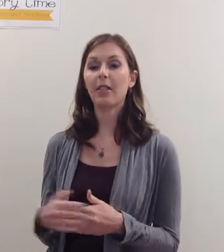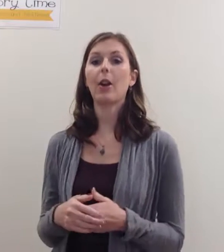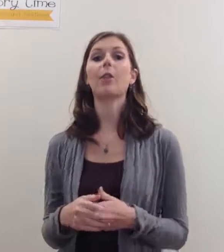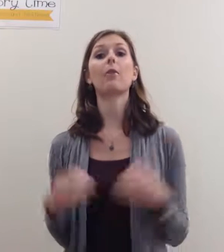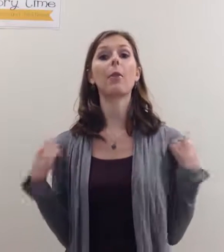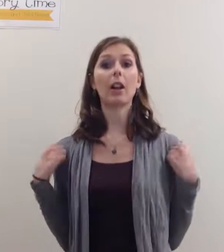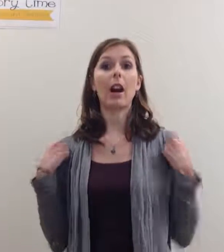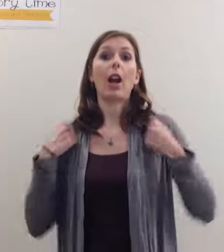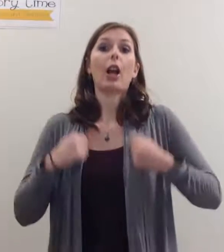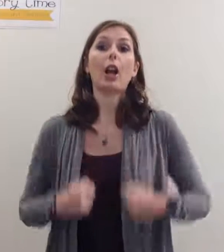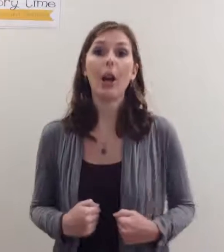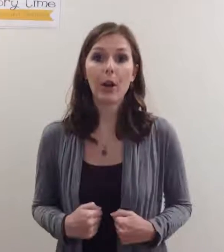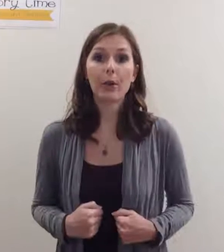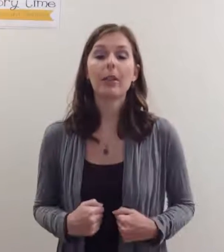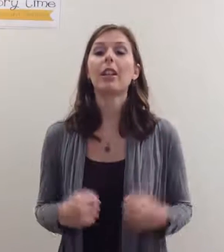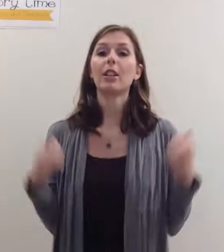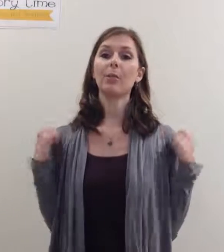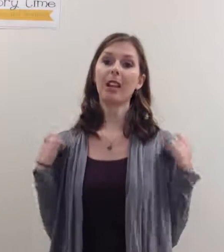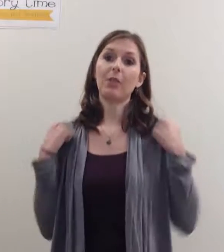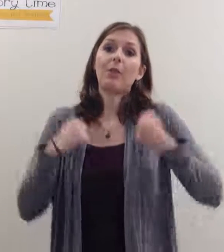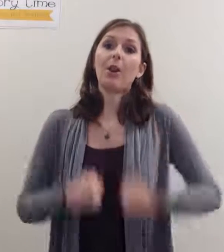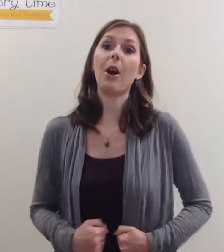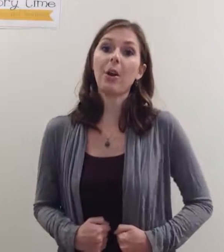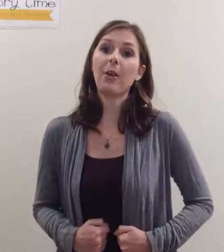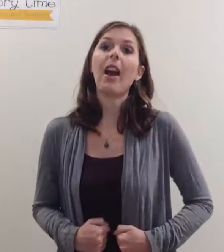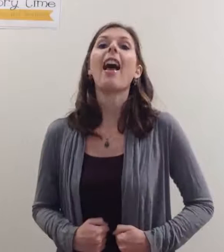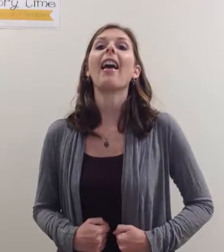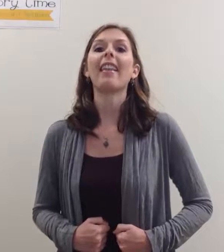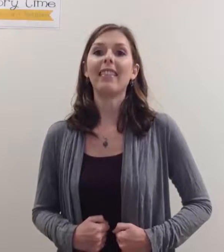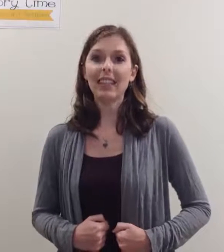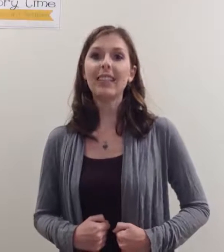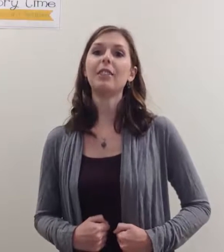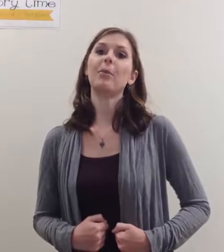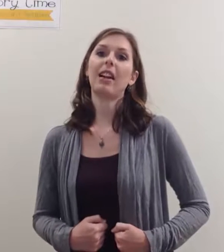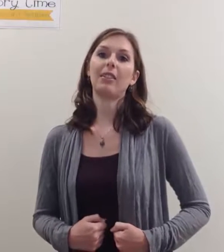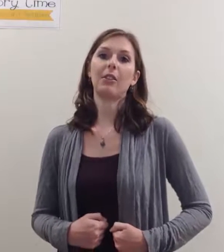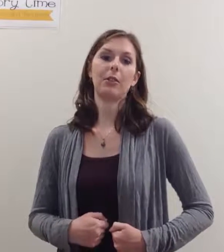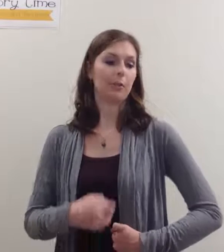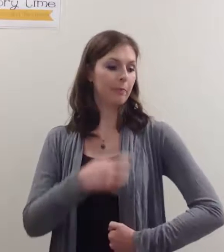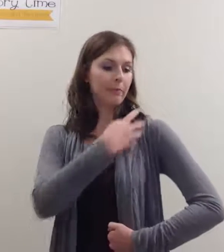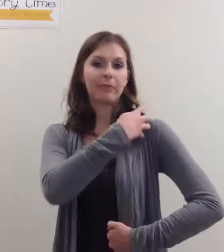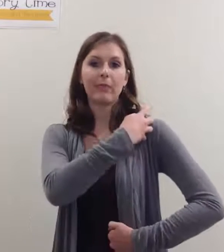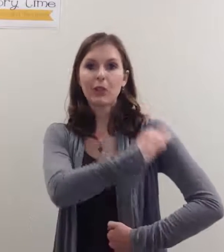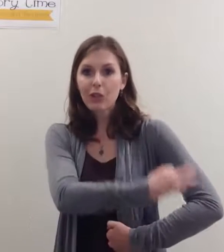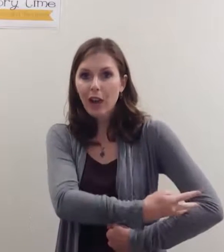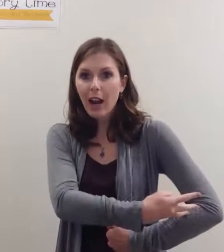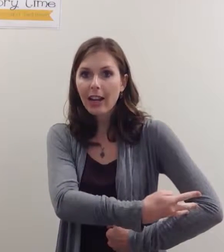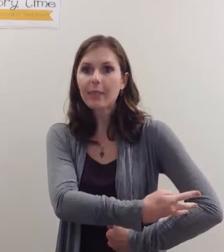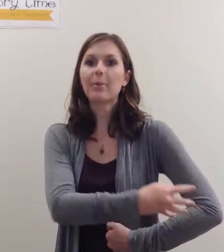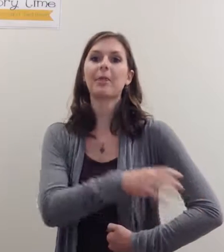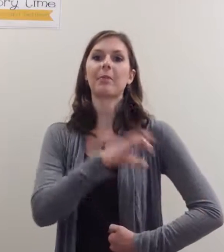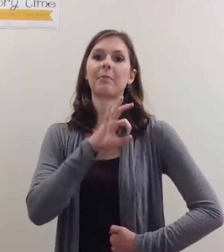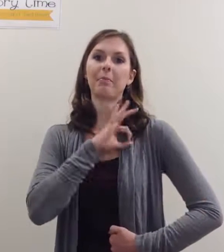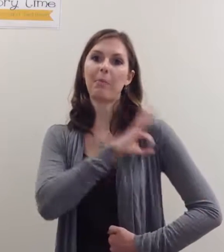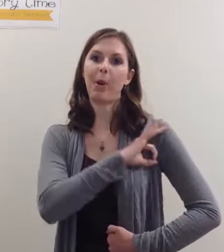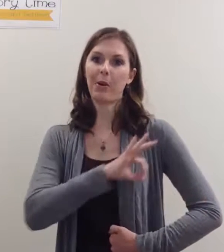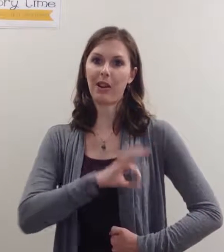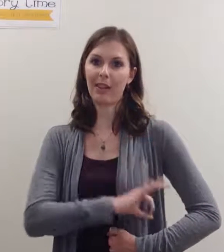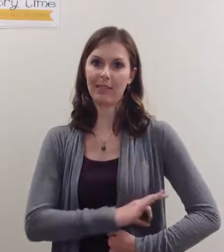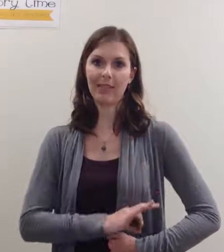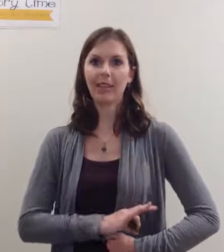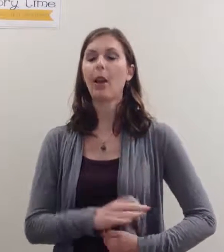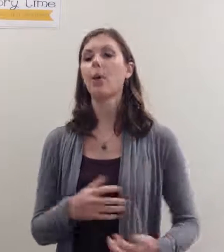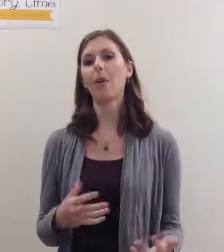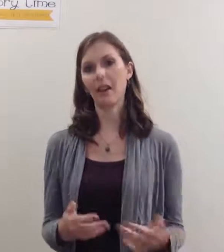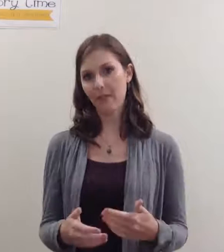So, for COAT, you might do COAT and then you might do STRIPES or POLKA DOTS, whatever.